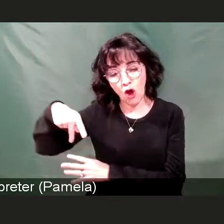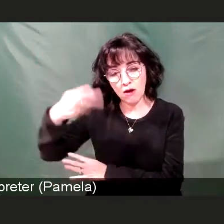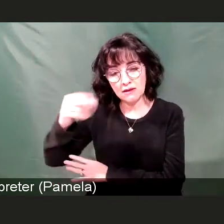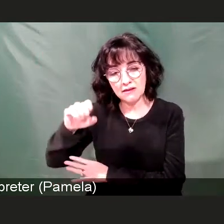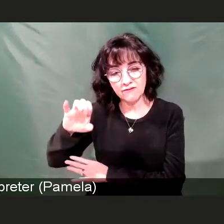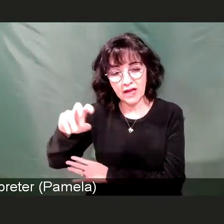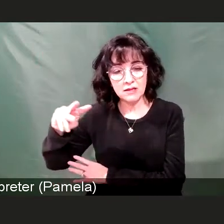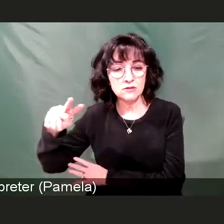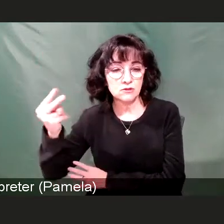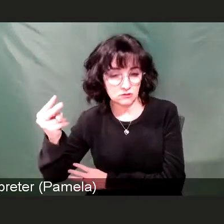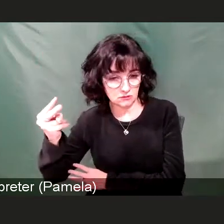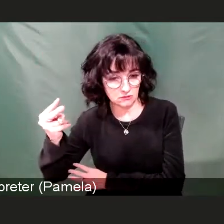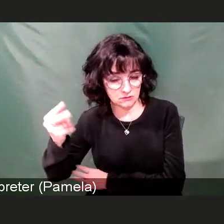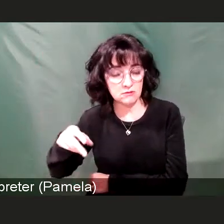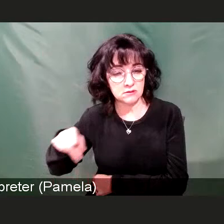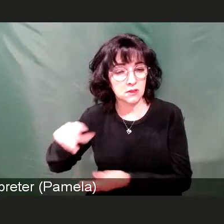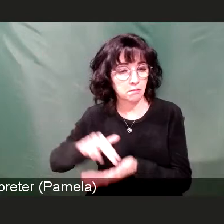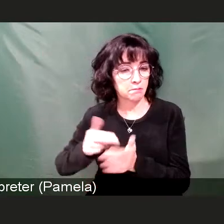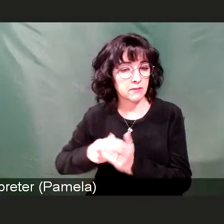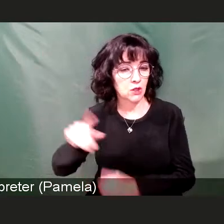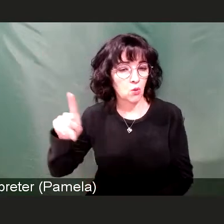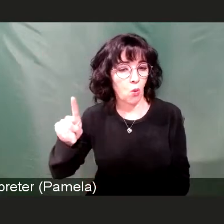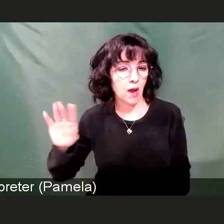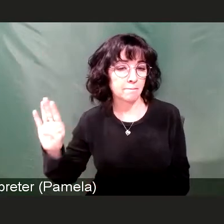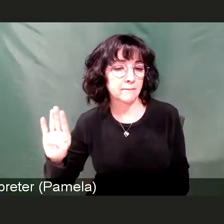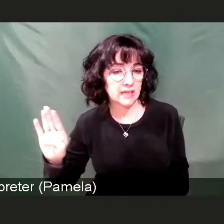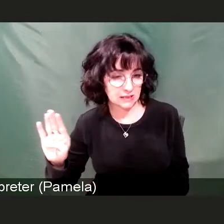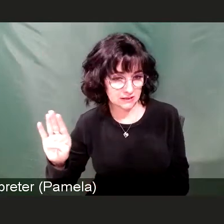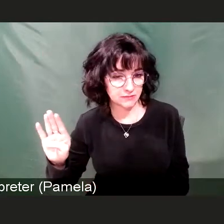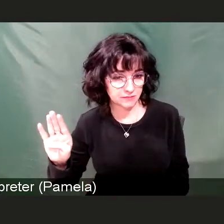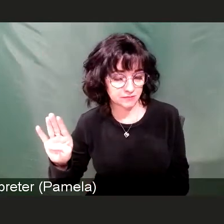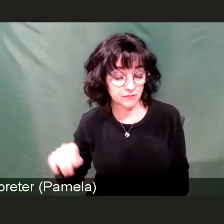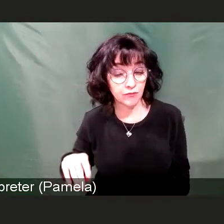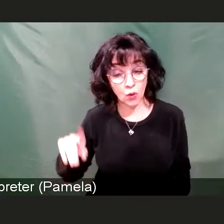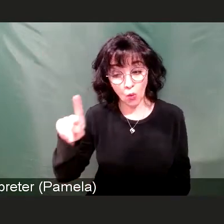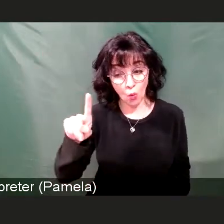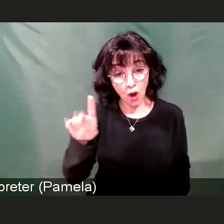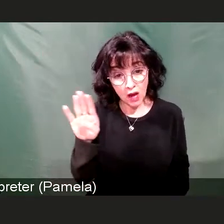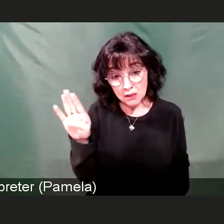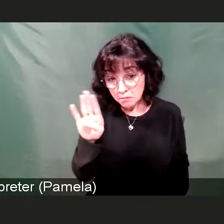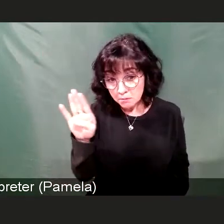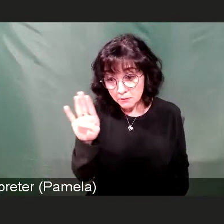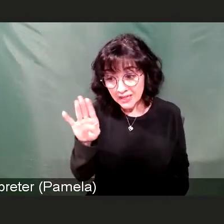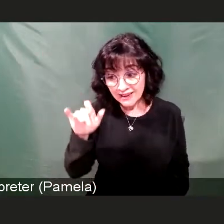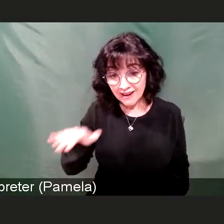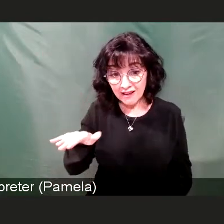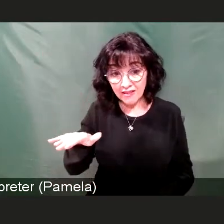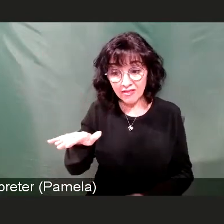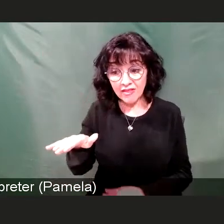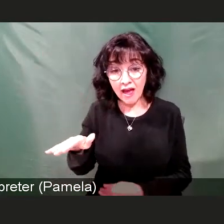B as in boy. Phase 1B is a significantly larger group than phase 1A was.